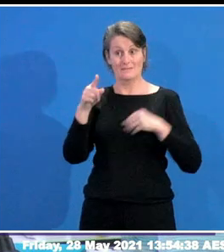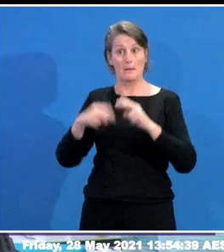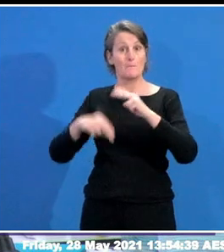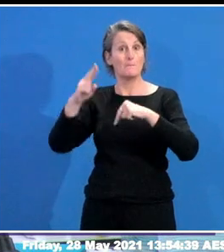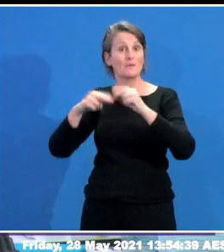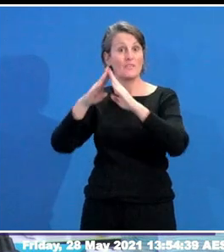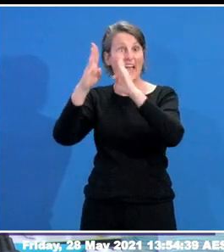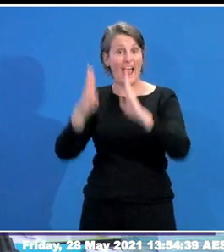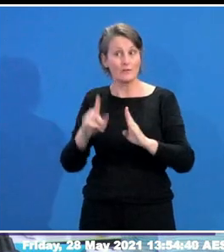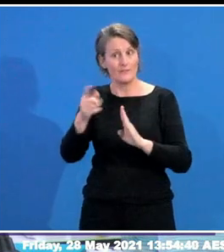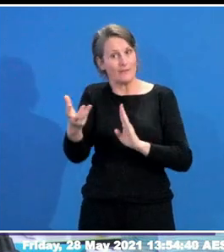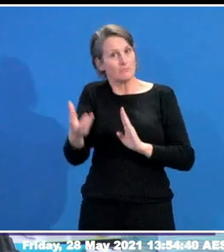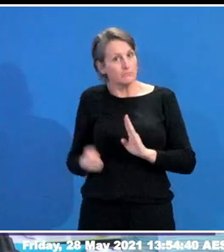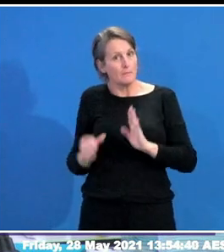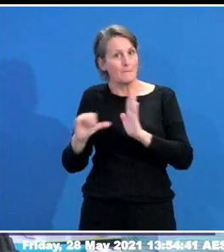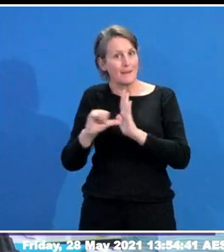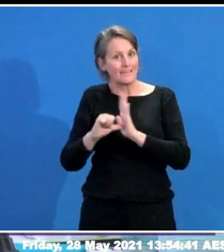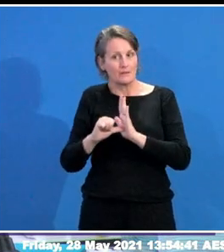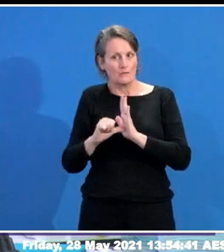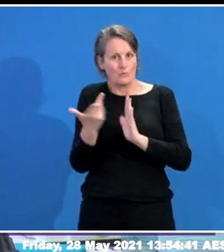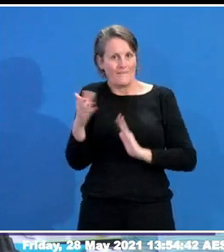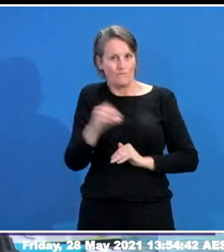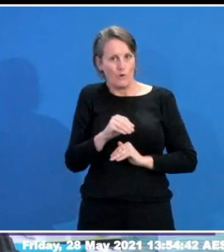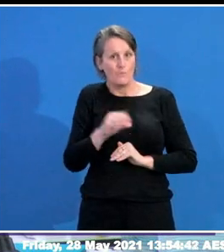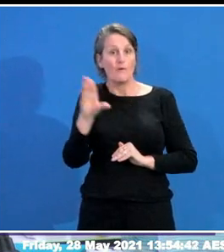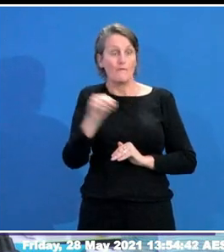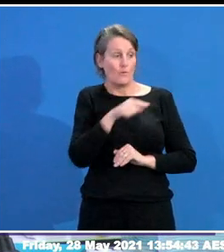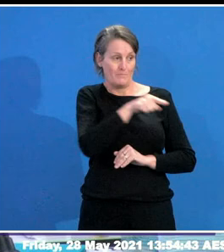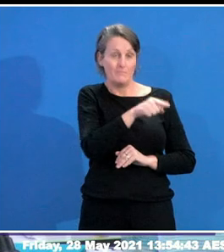derives is from the annual payments that are made by the resident which in